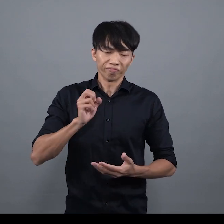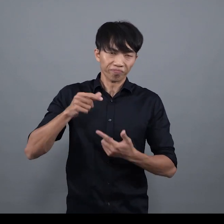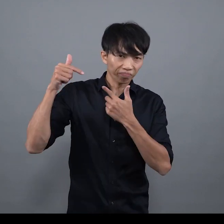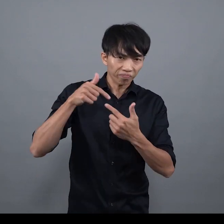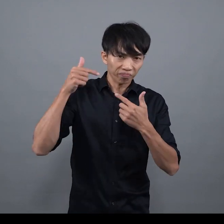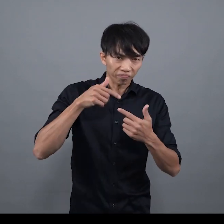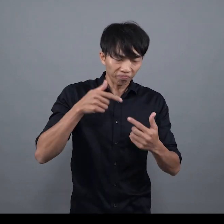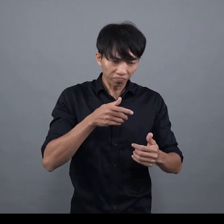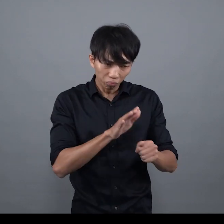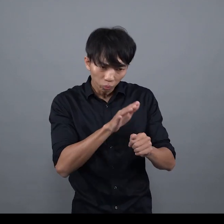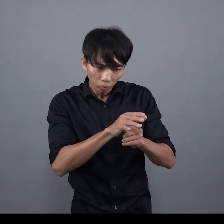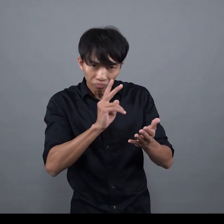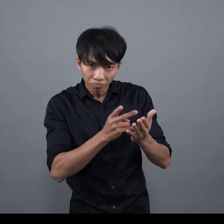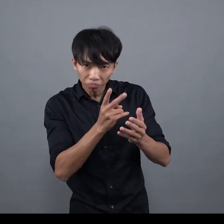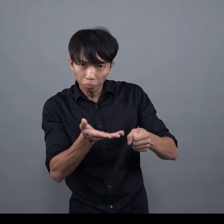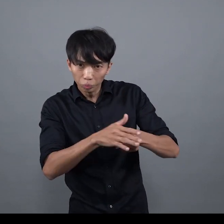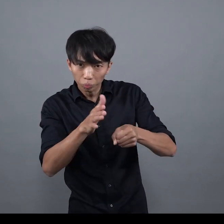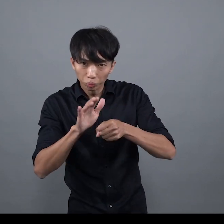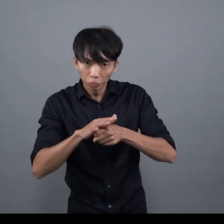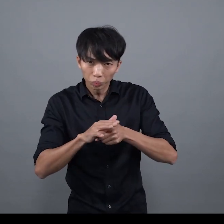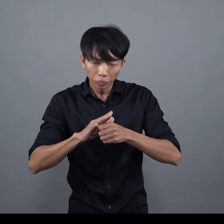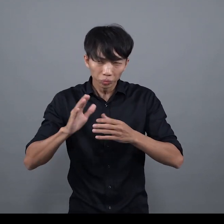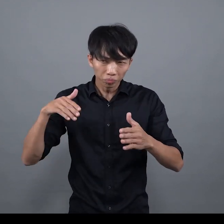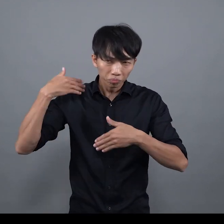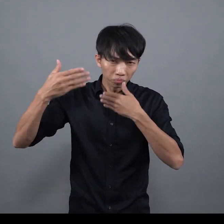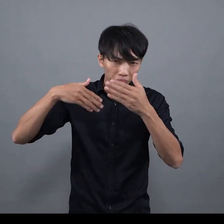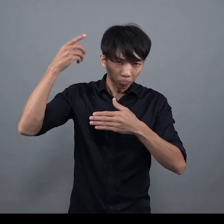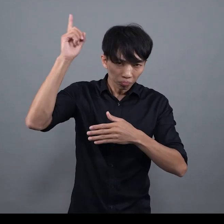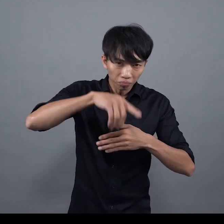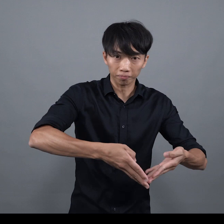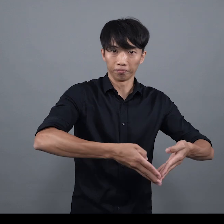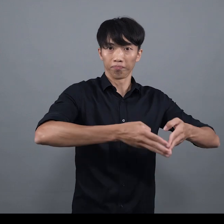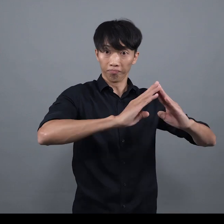until we were leading up to its installation